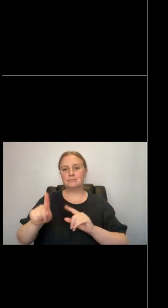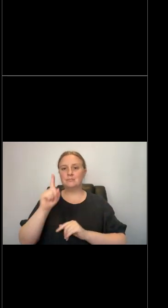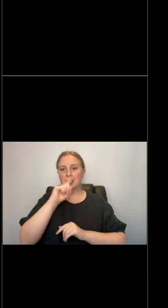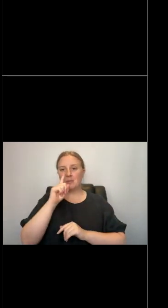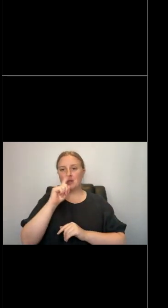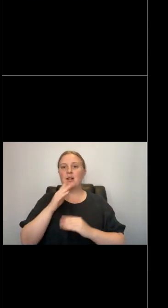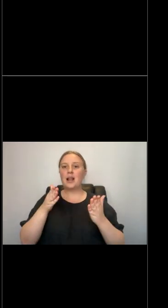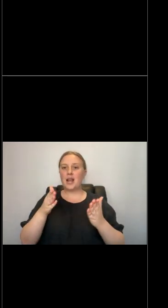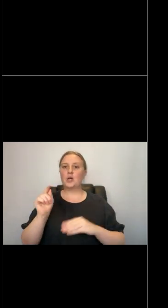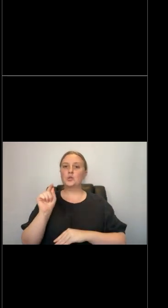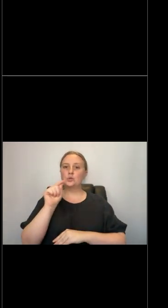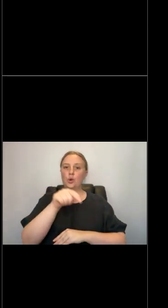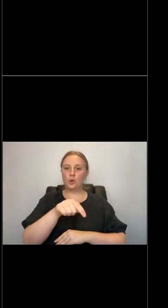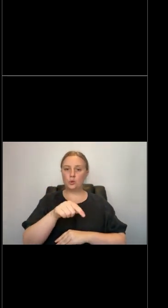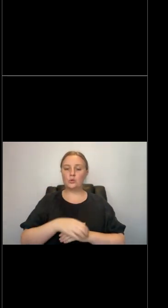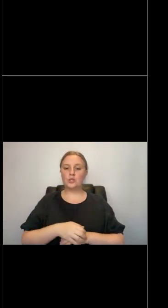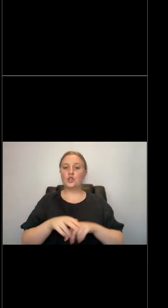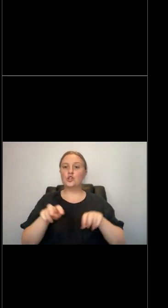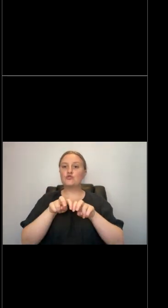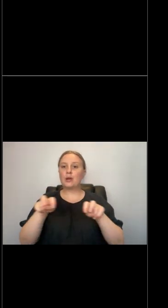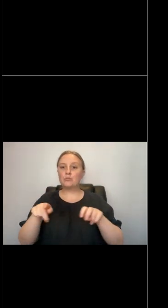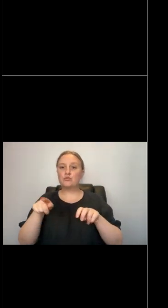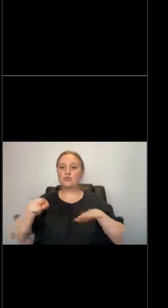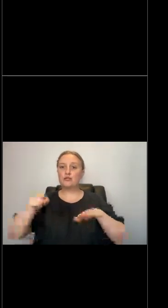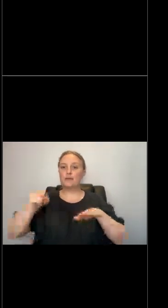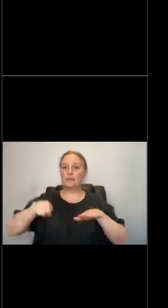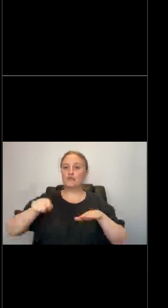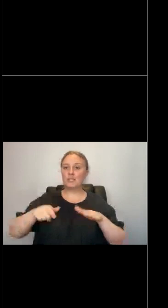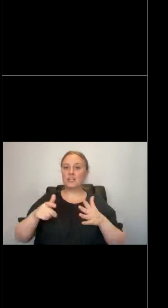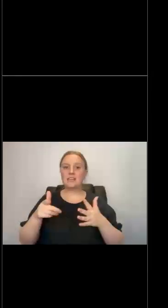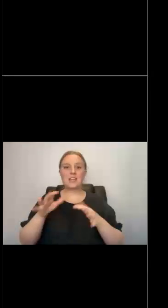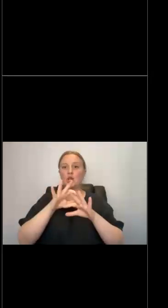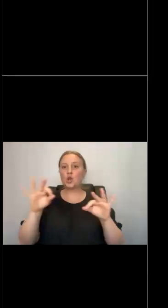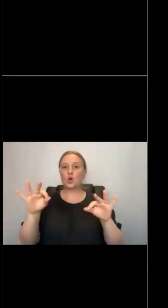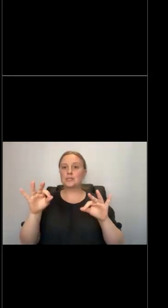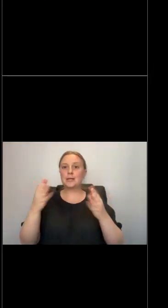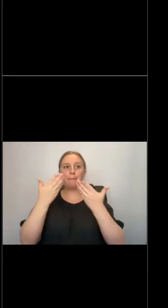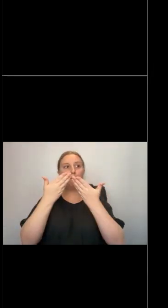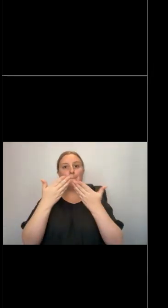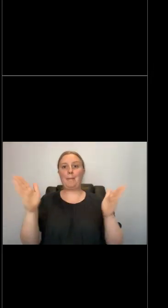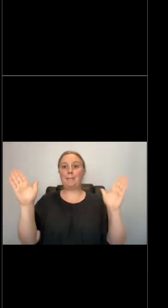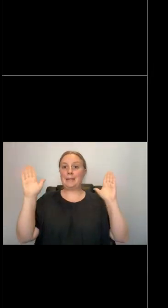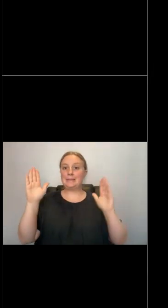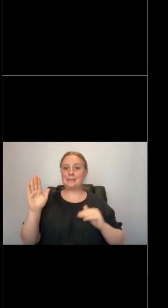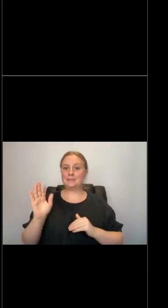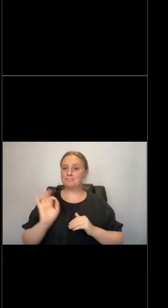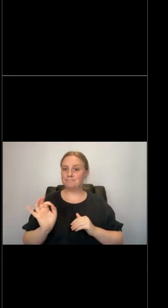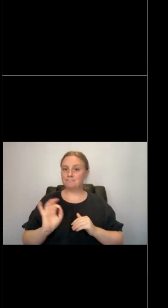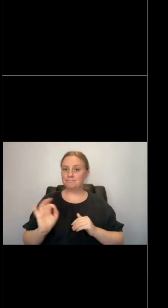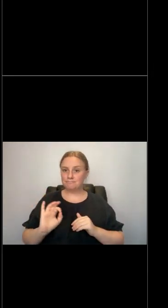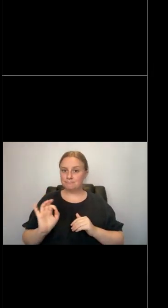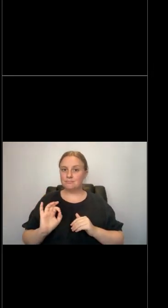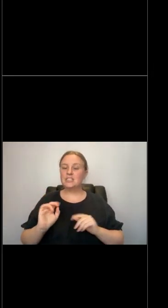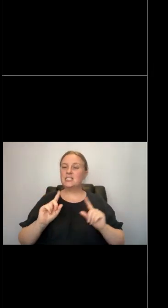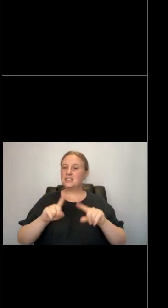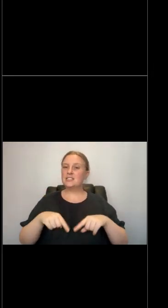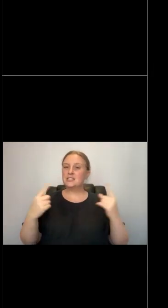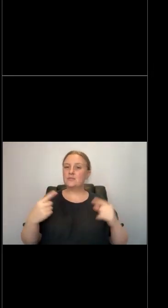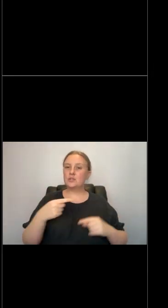tribunal hearings is they're not open to the public. This is in contrast to mental health court hearings. So I should say I neglected to mention this earlier,